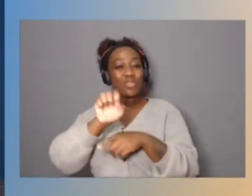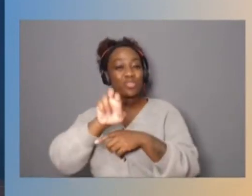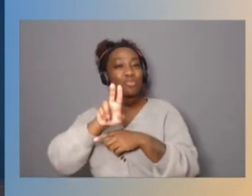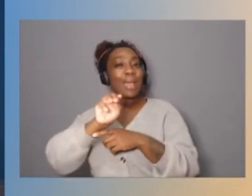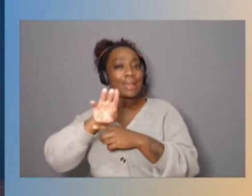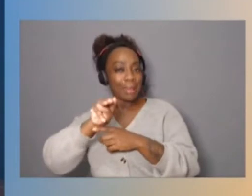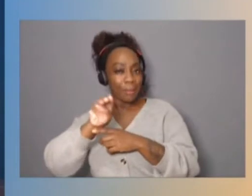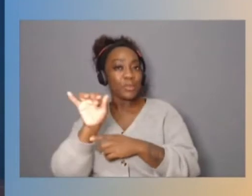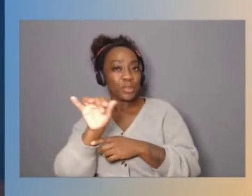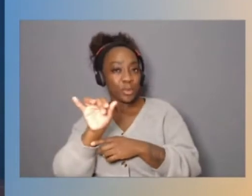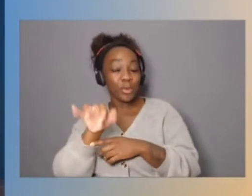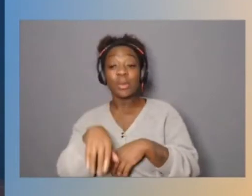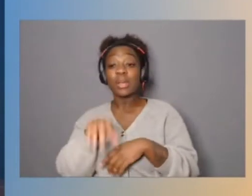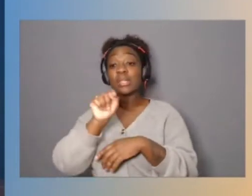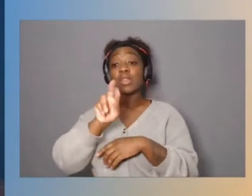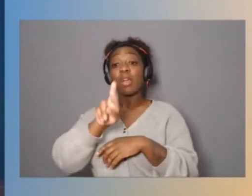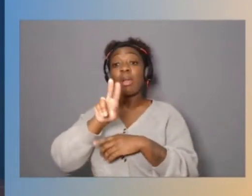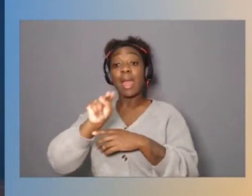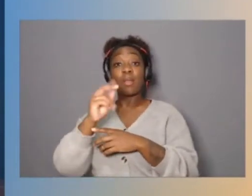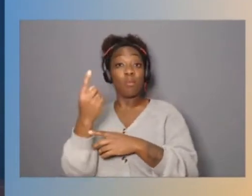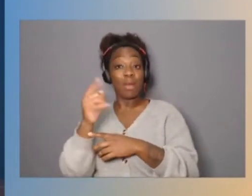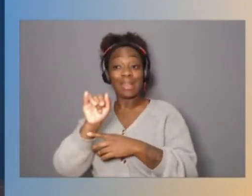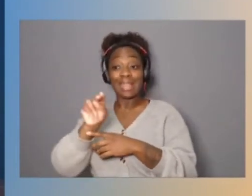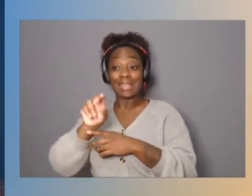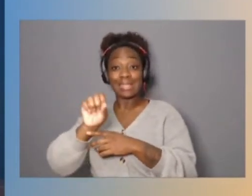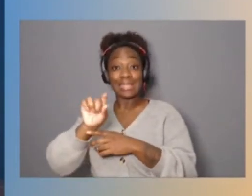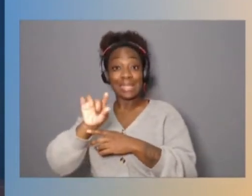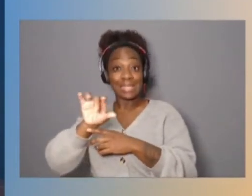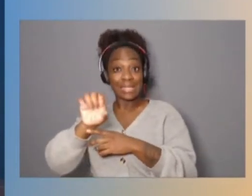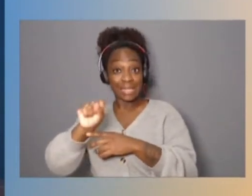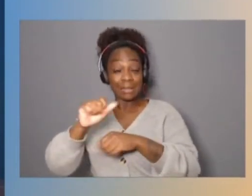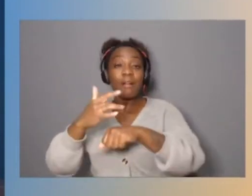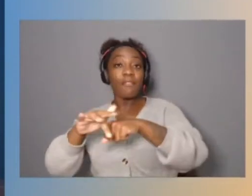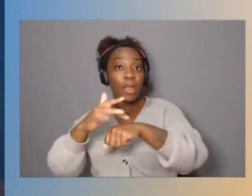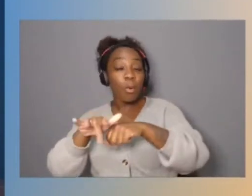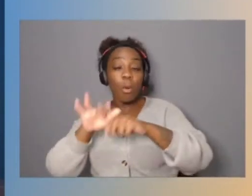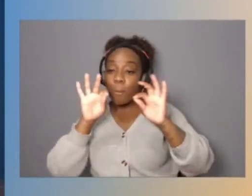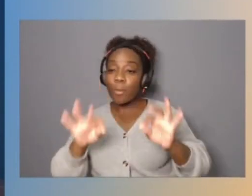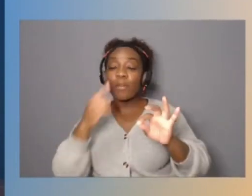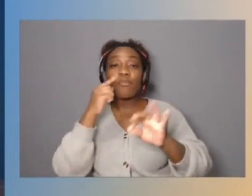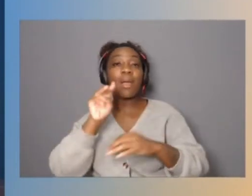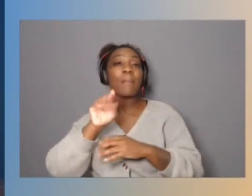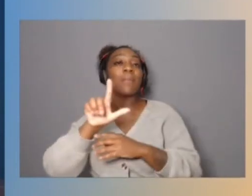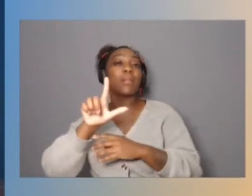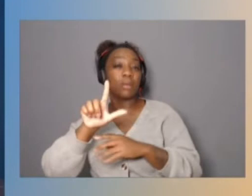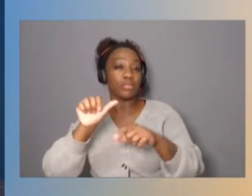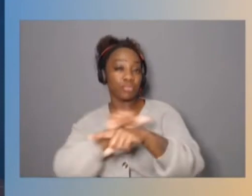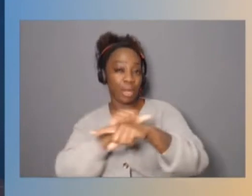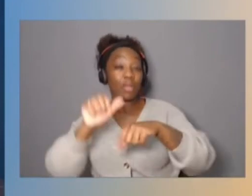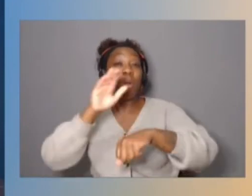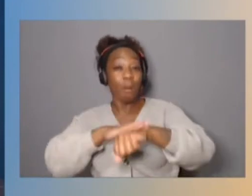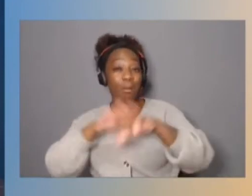TRN1 instances are now available in preview and they're perfect for ML training on the cloud. Yeah, just a couple things to mention here